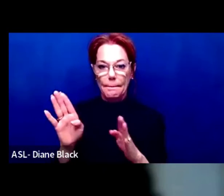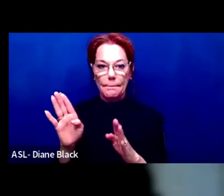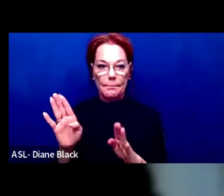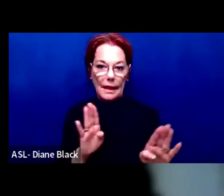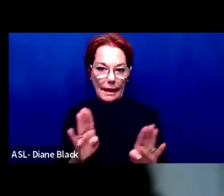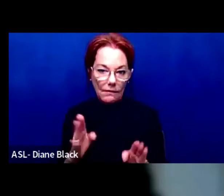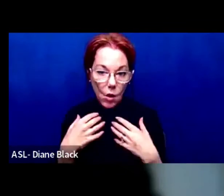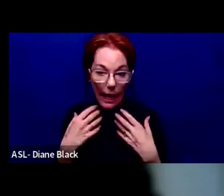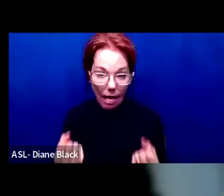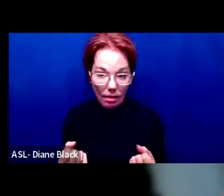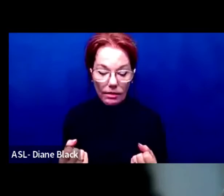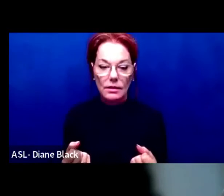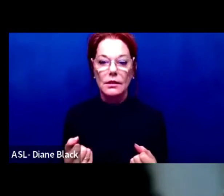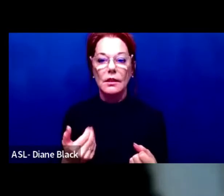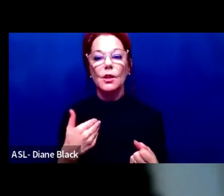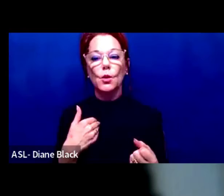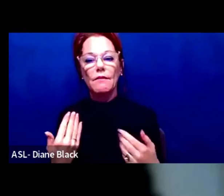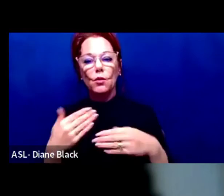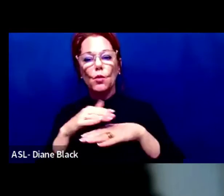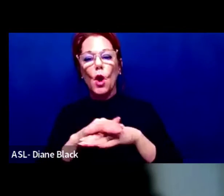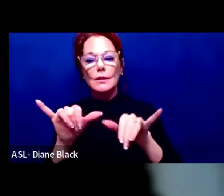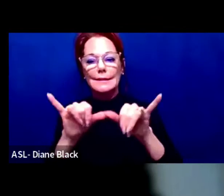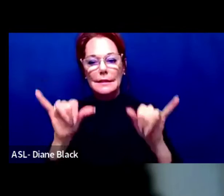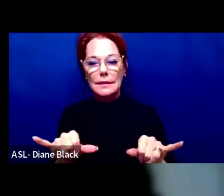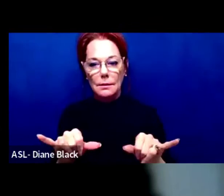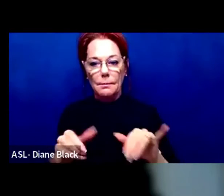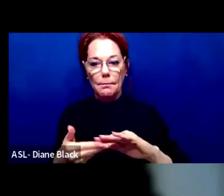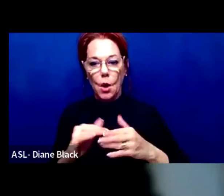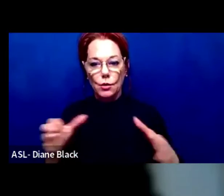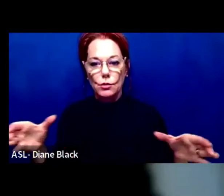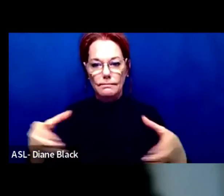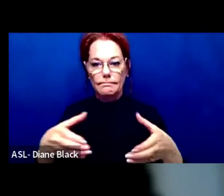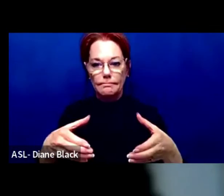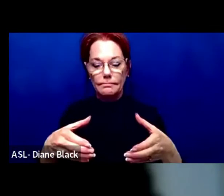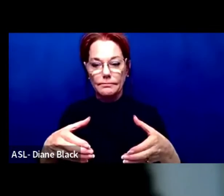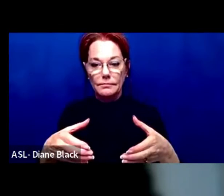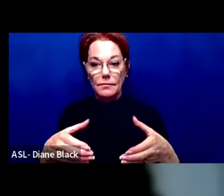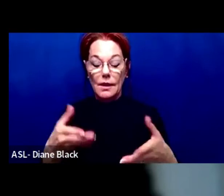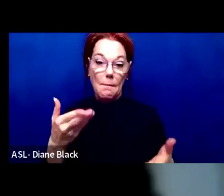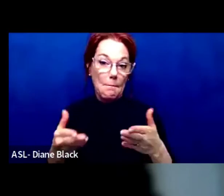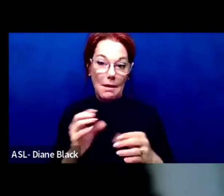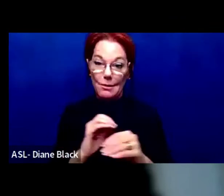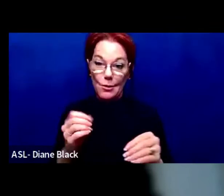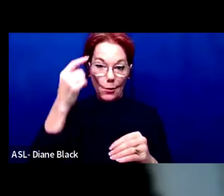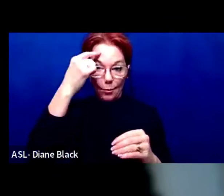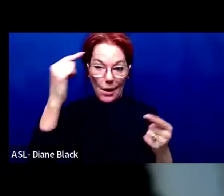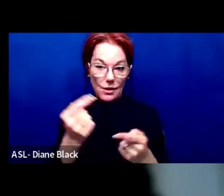got cross system partners coming together. And brain injury, folks may not be at the table there. And so I think that's a